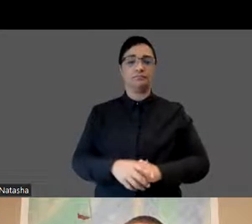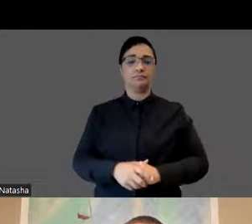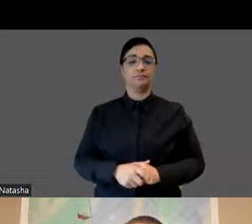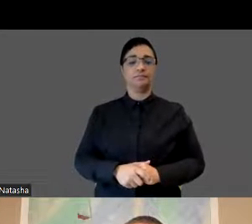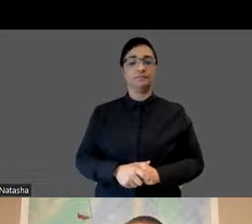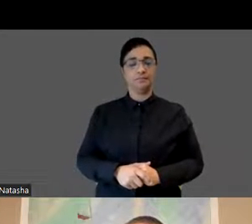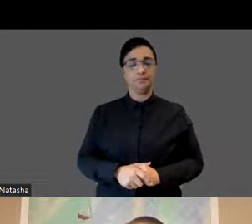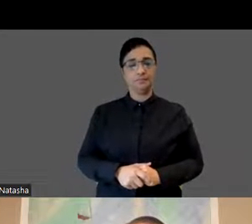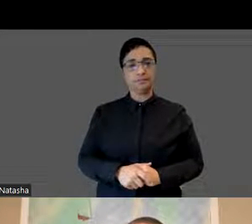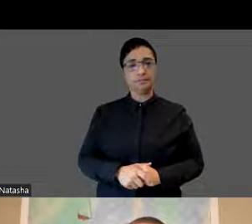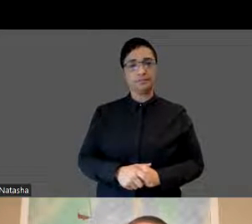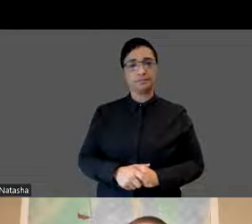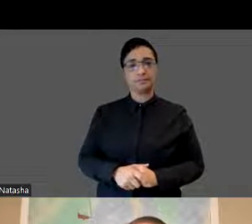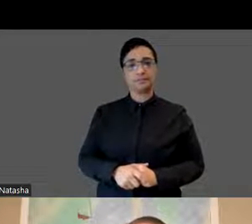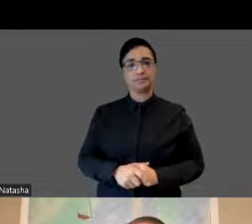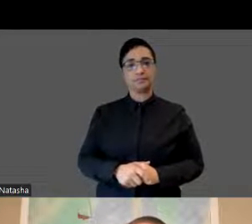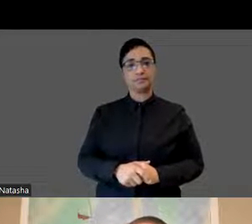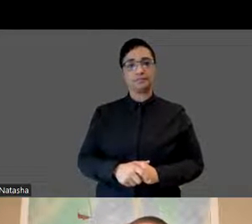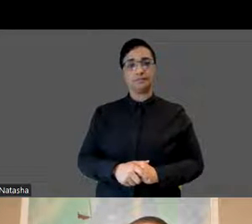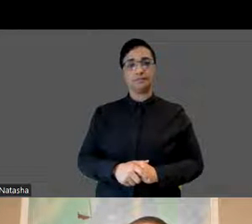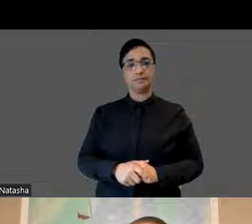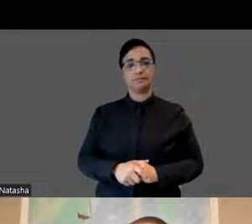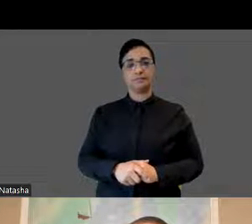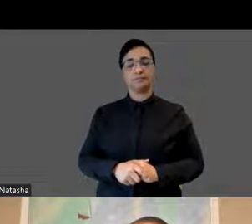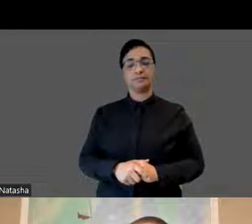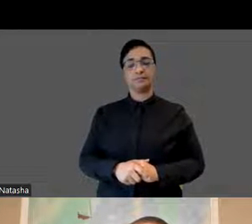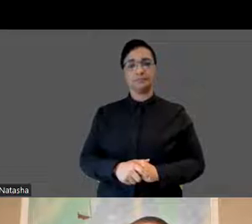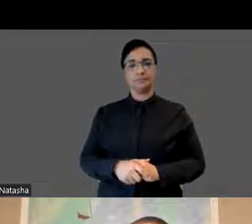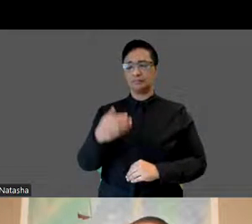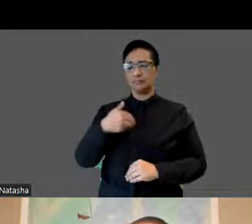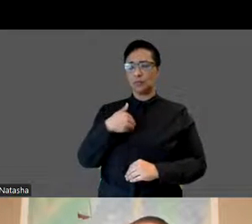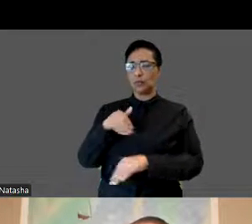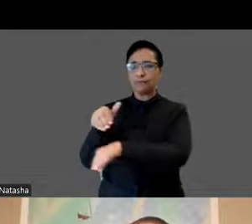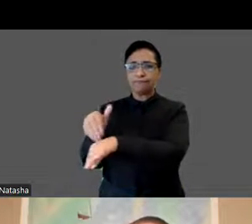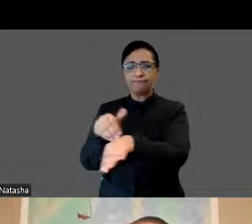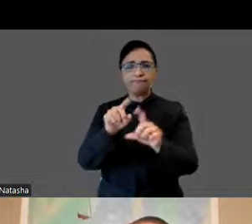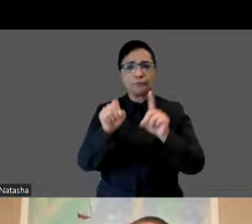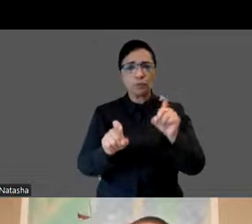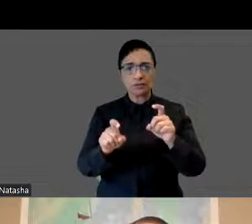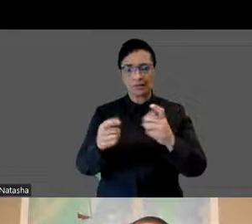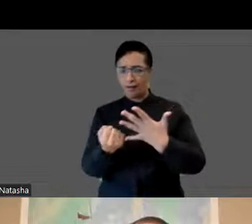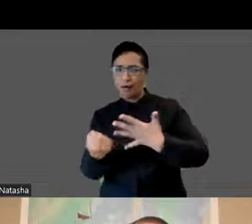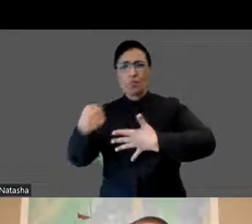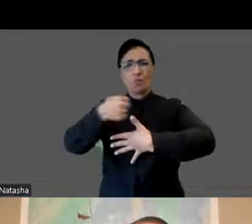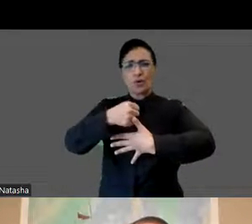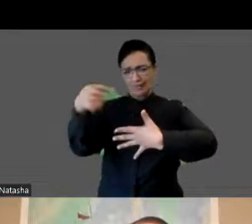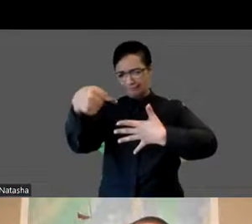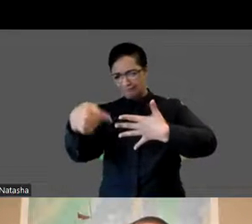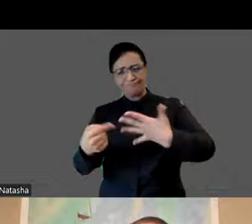We ask them also what are their data priorities, what do they feel they need, they are still